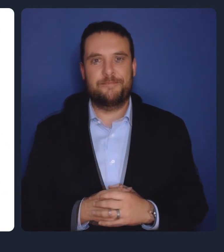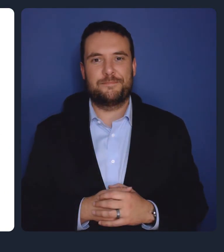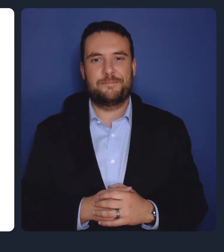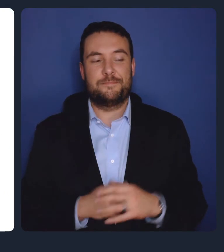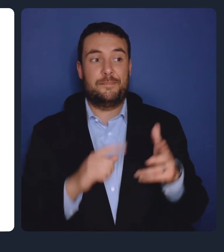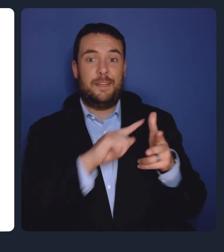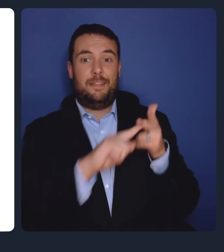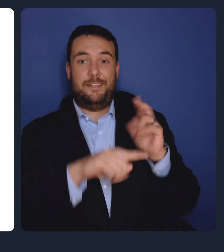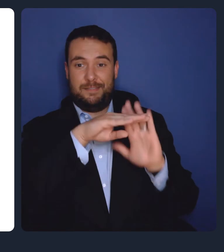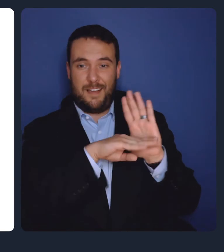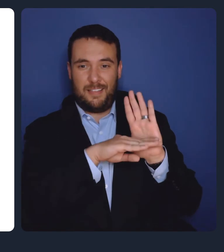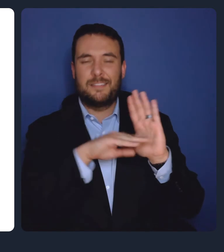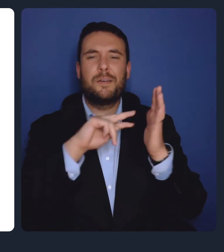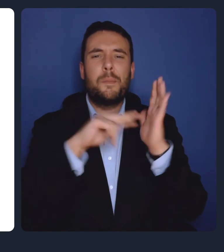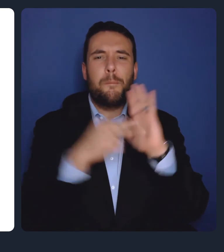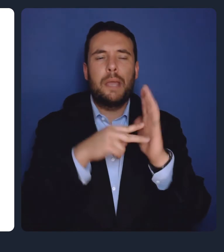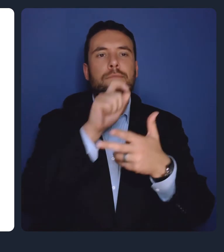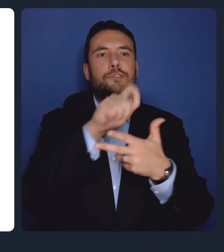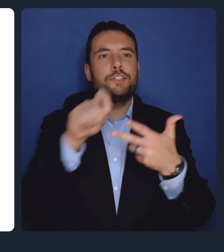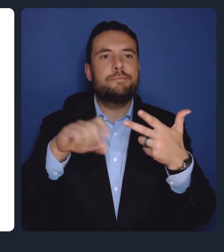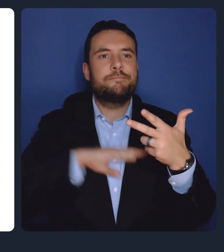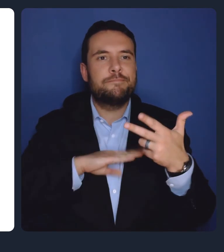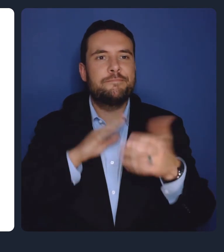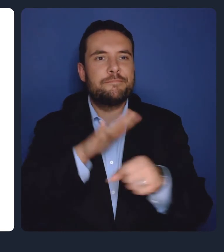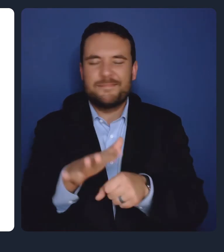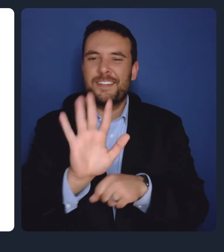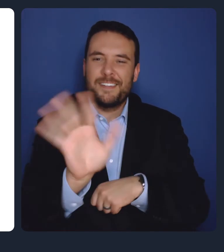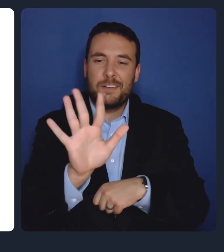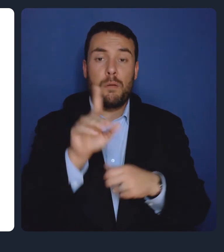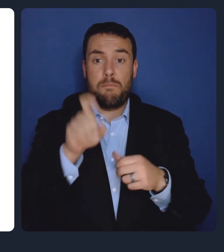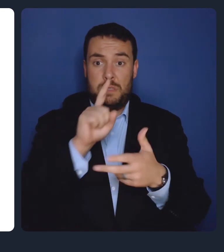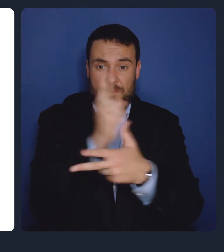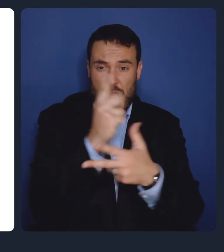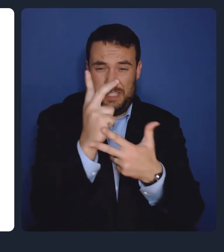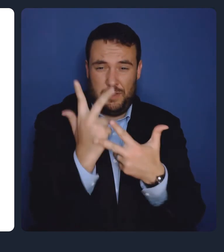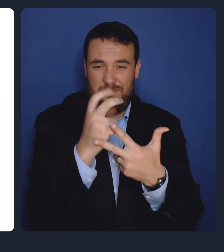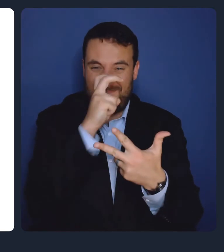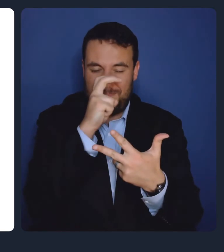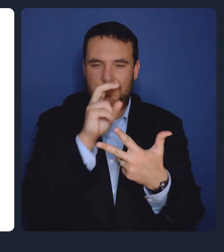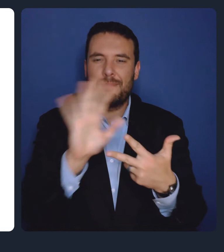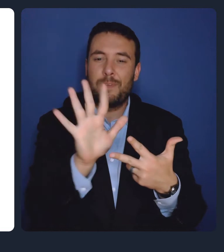These Guidelines aren't meant to be used as a checklist. You don't need to follow them in any particular order or implement all of them.